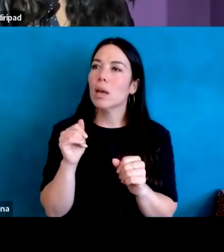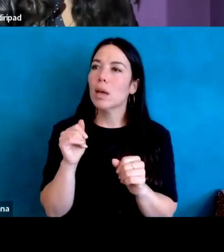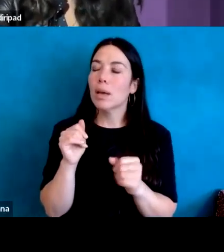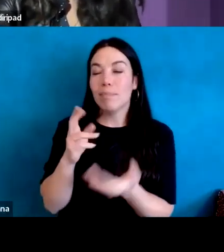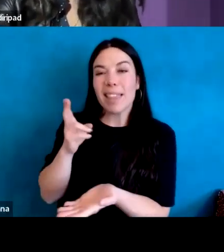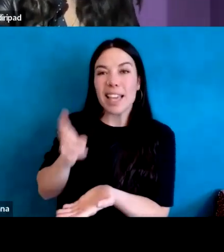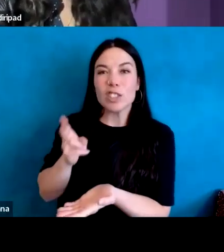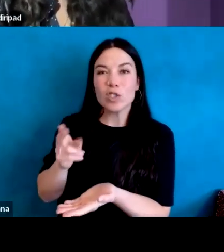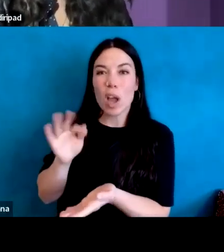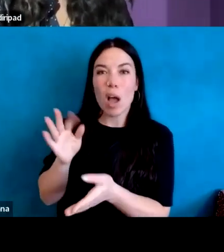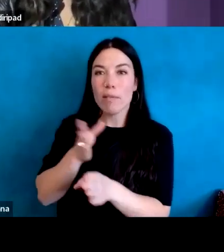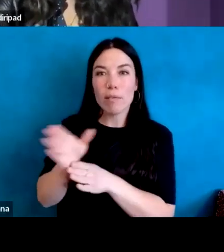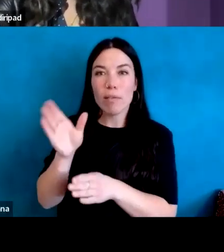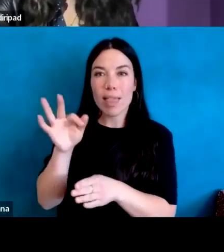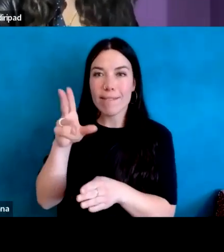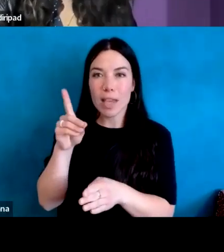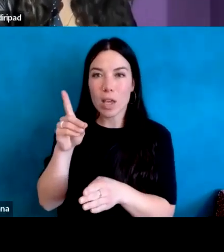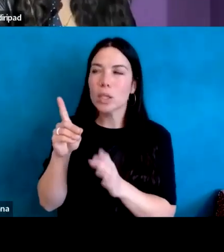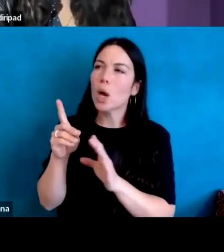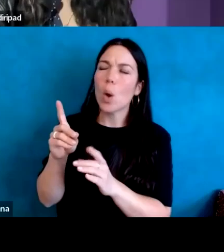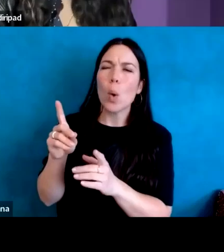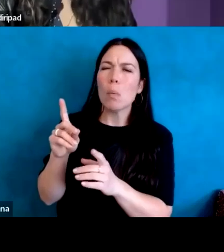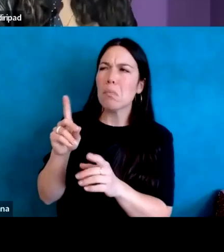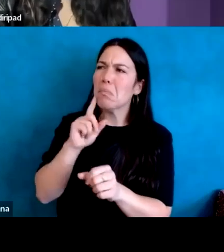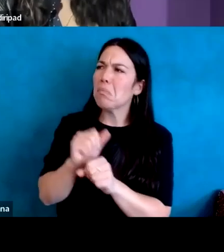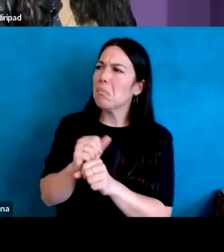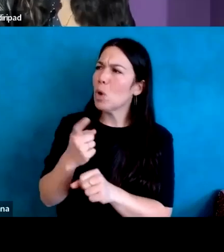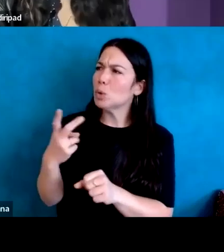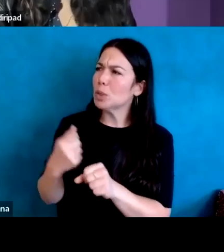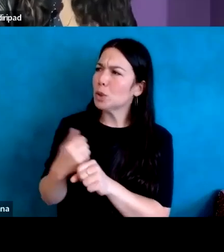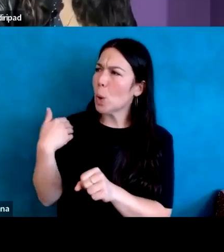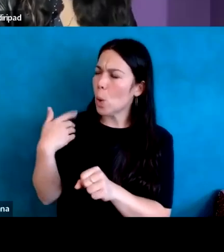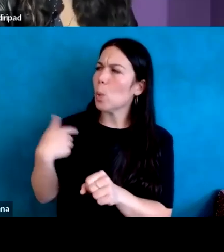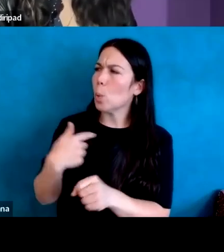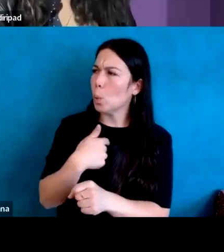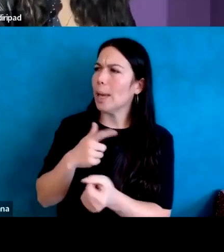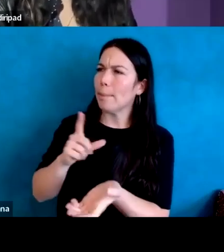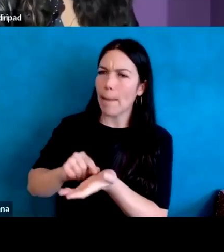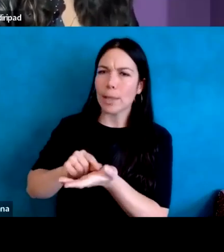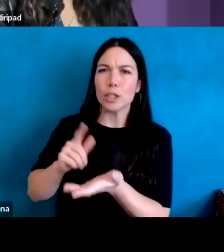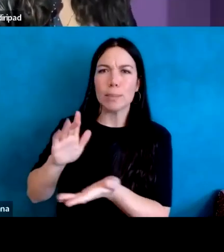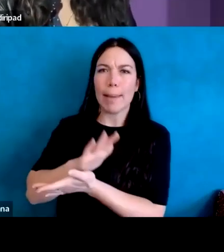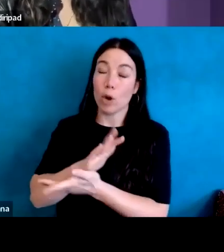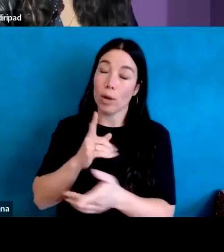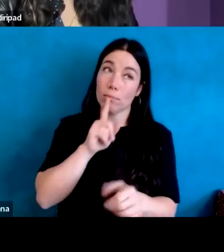we actually published a paper a couple of years back that looked at all of the papers published in the field, which was really interesting,